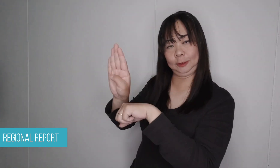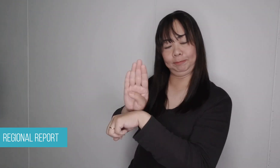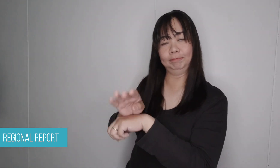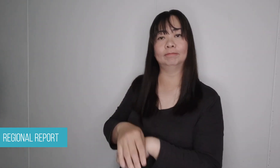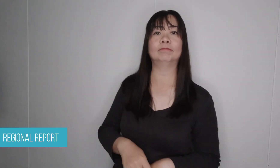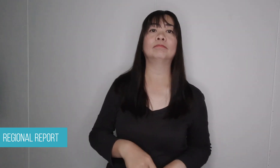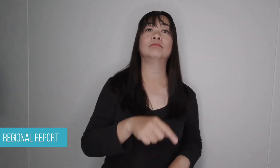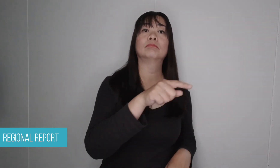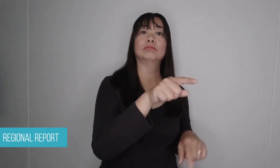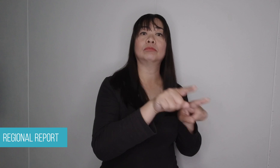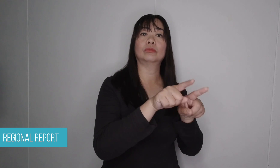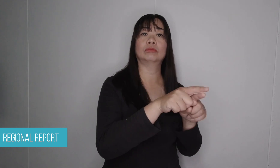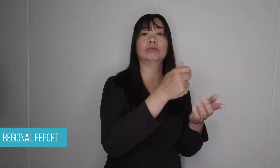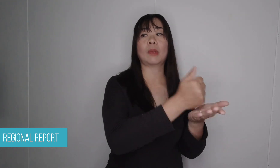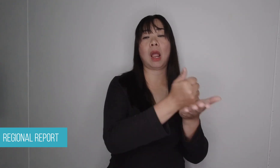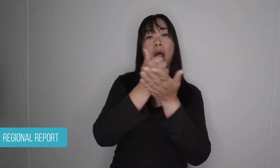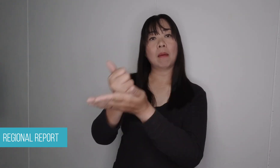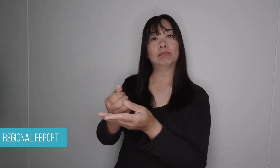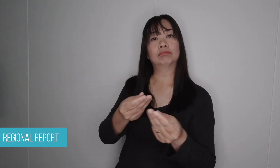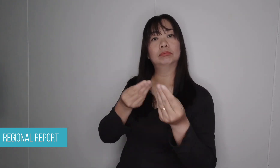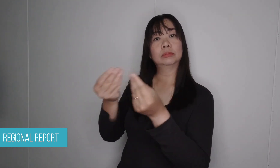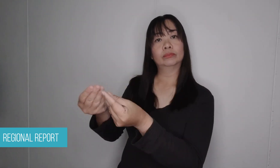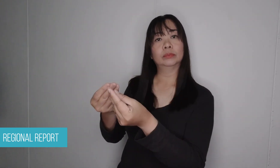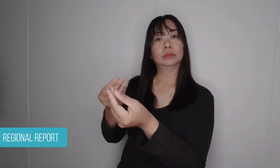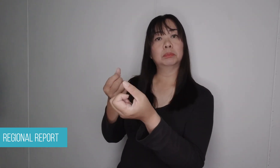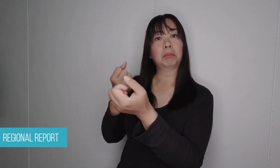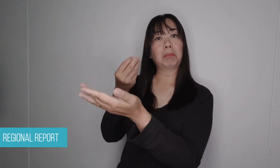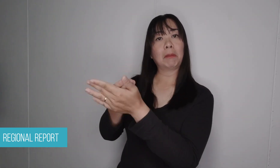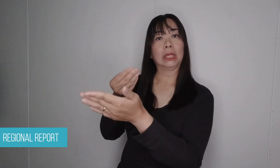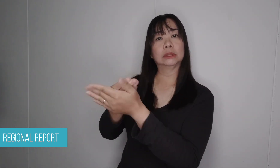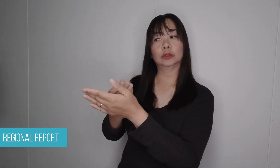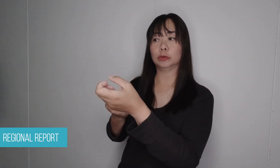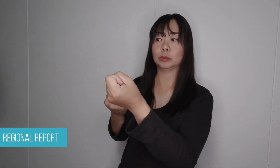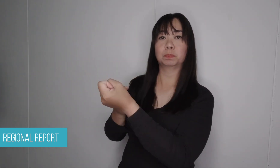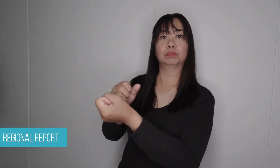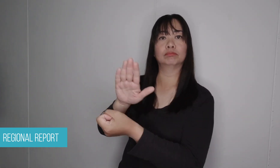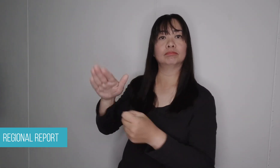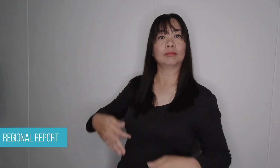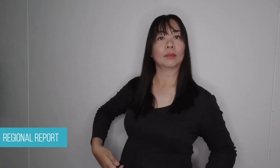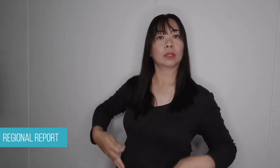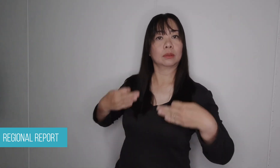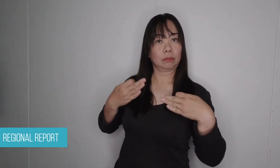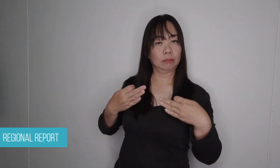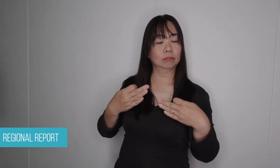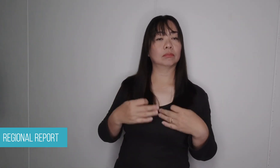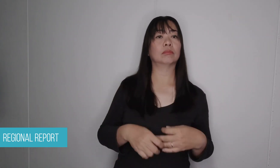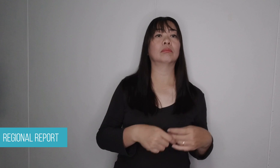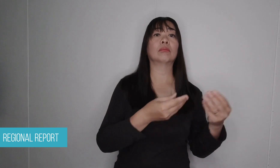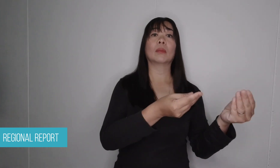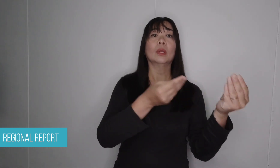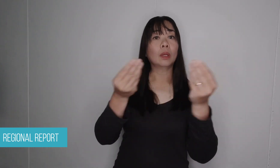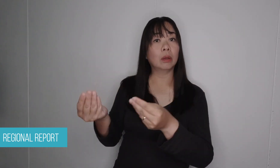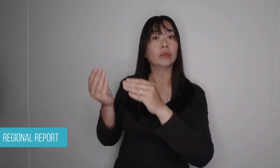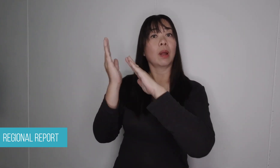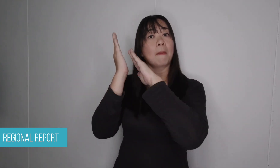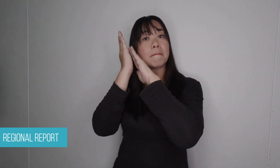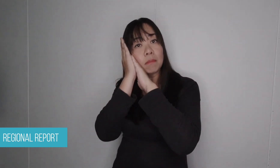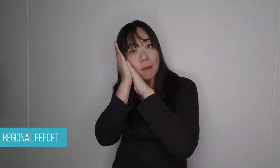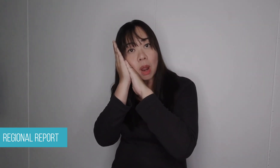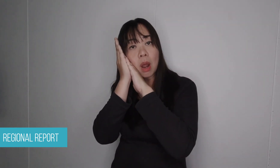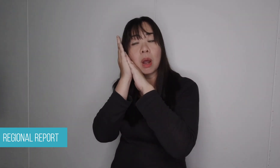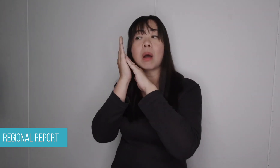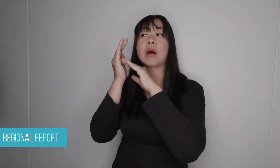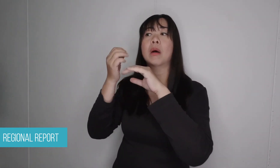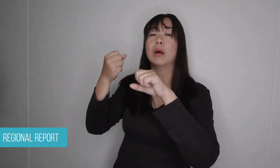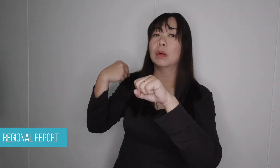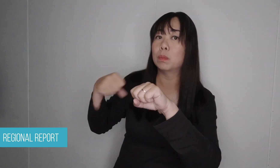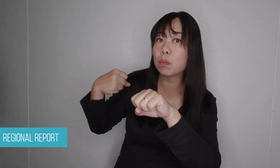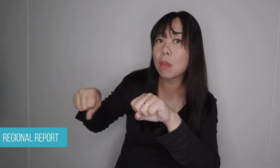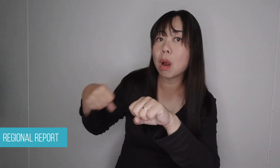as well as paid for their accommodation and a motorbike. The two young men